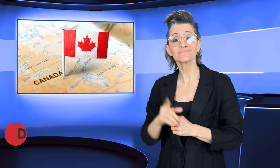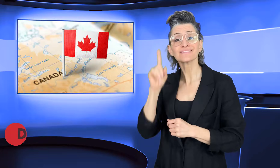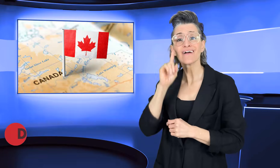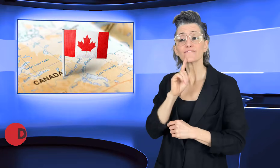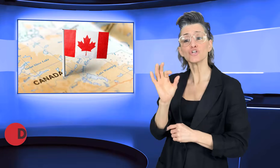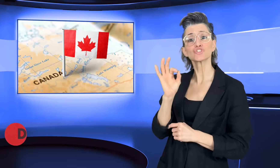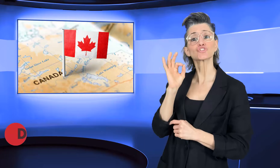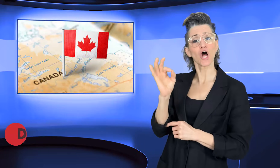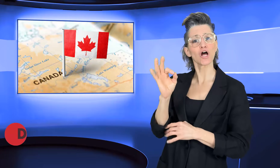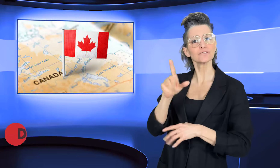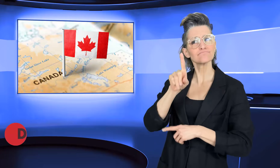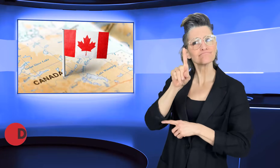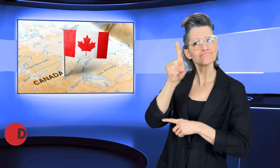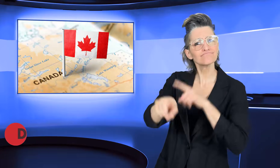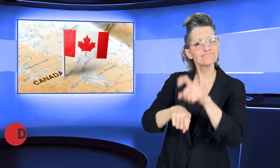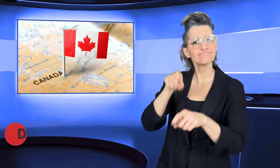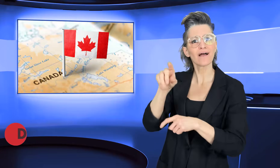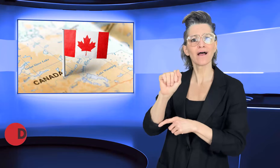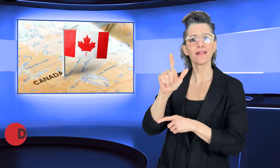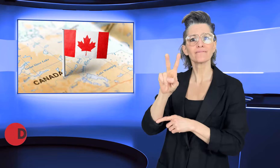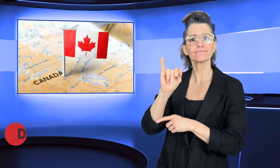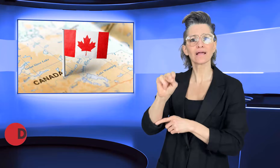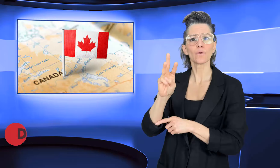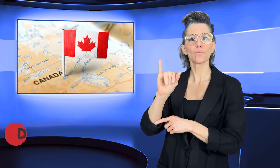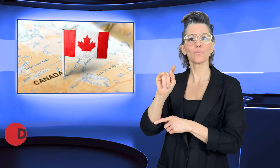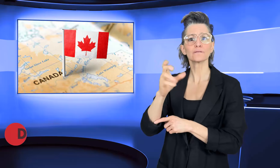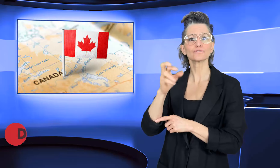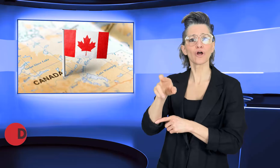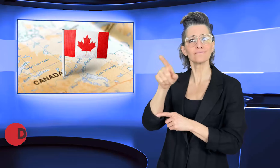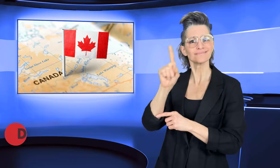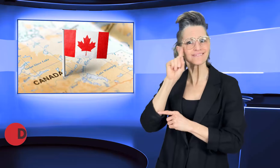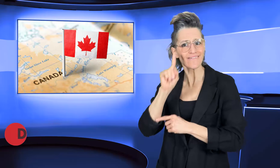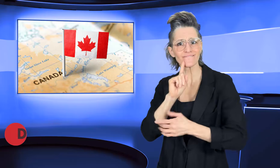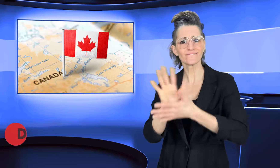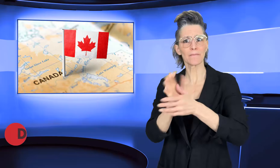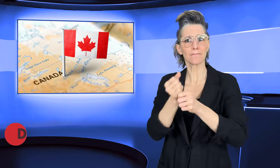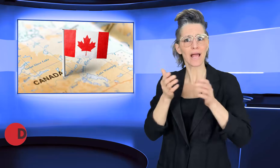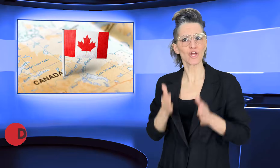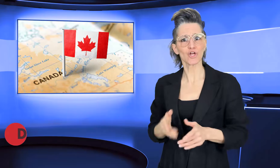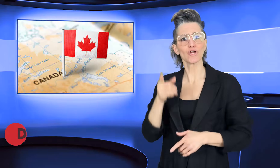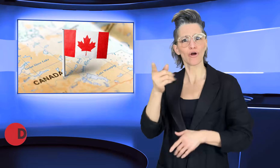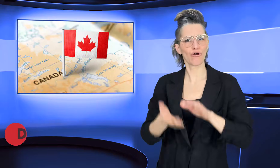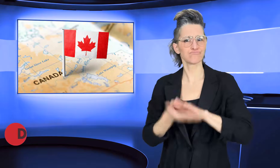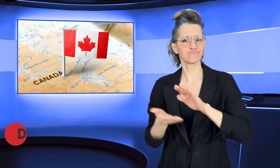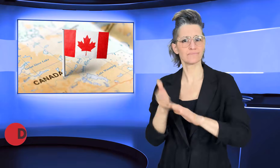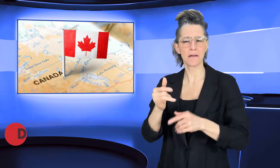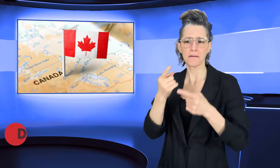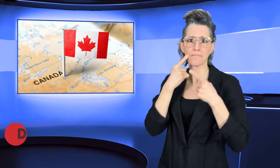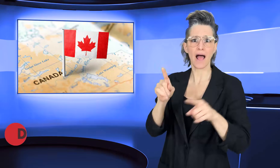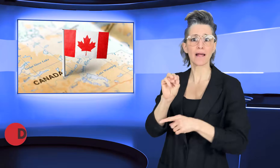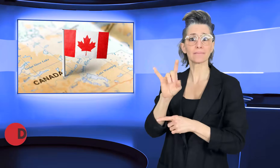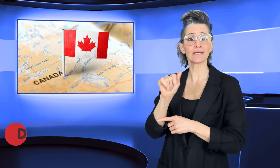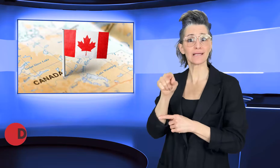DeafDots asked Alvin Witcher, Deaf filmmaker who runs PAH Media